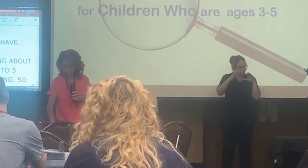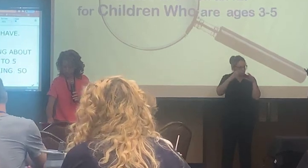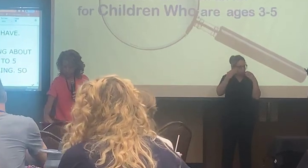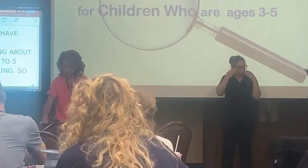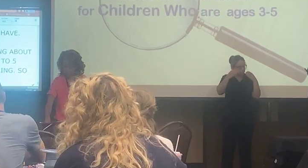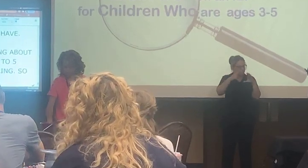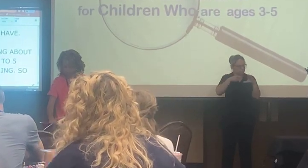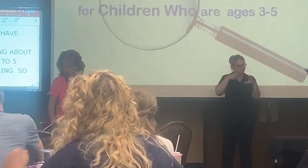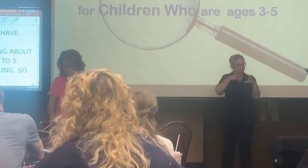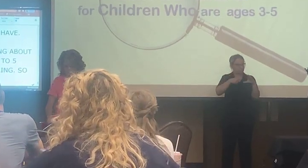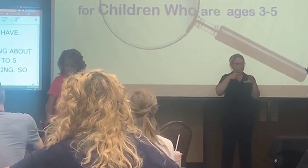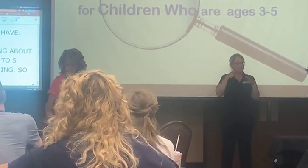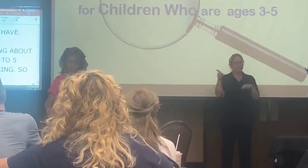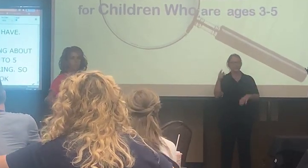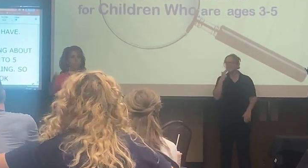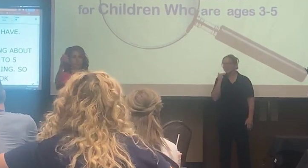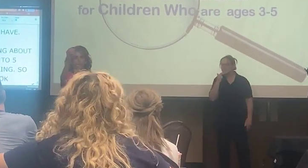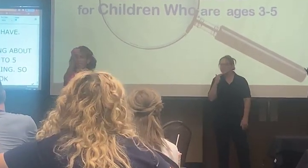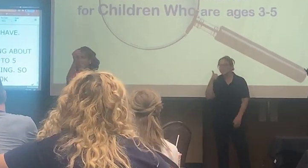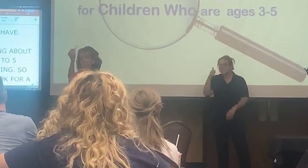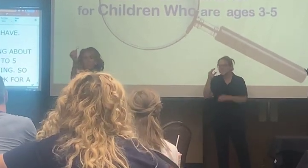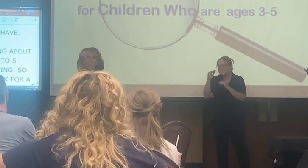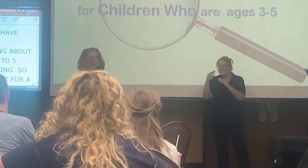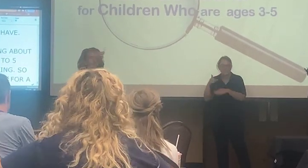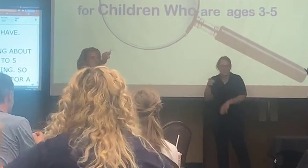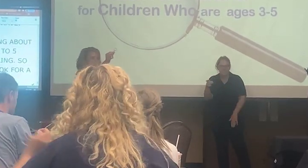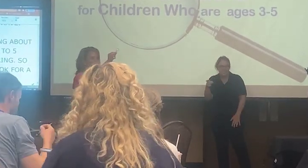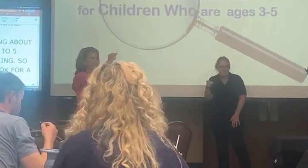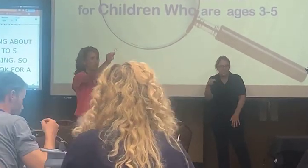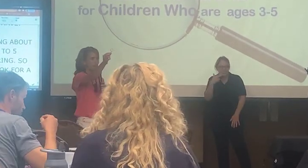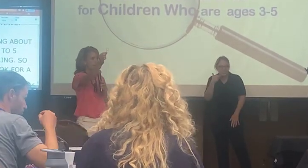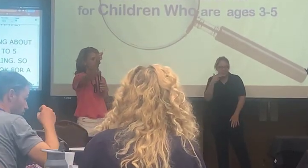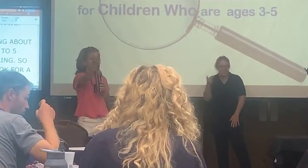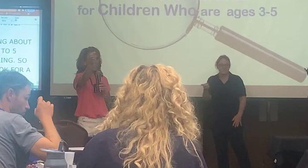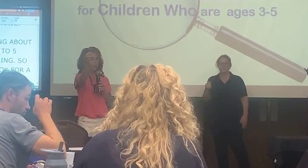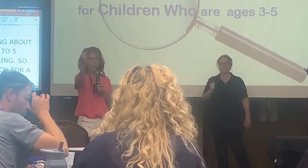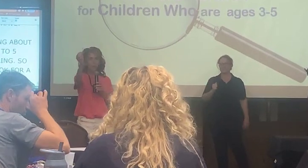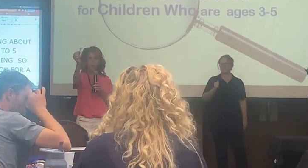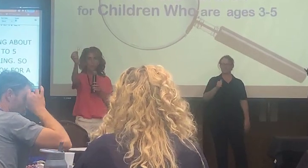is she the cutest teacher ever i love it right a little magnifying glass to your part b